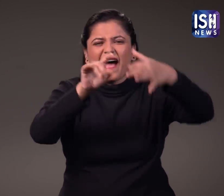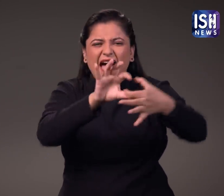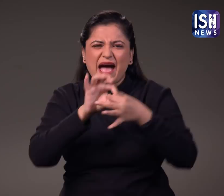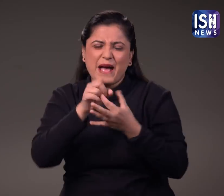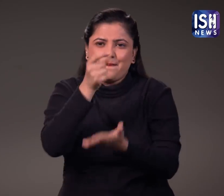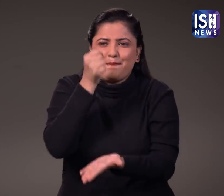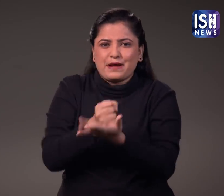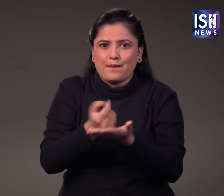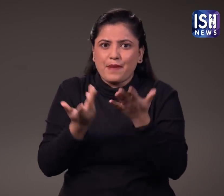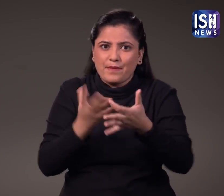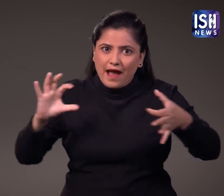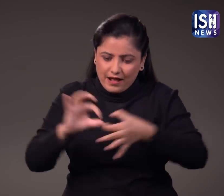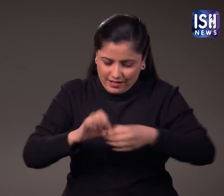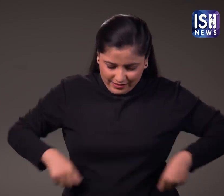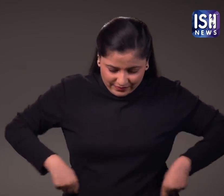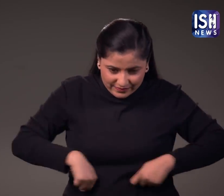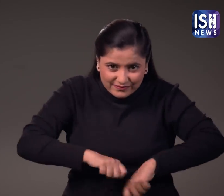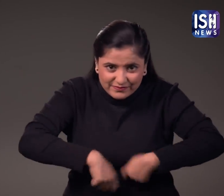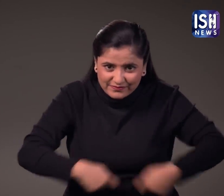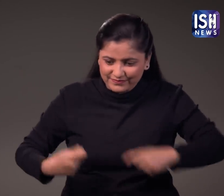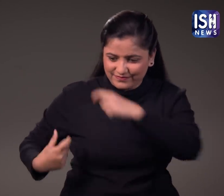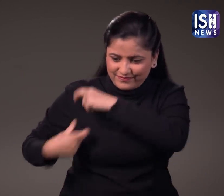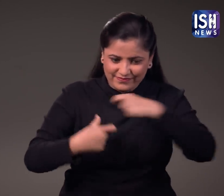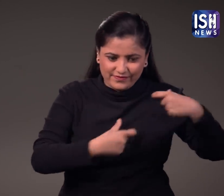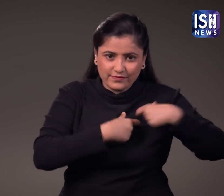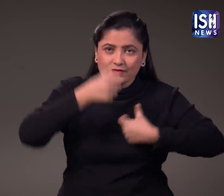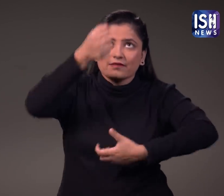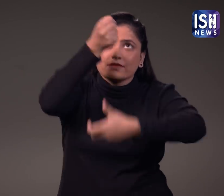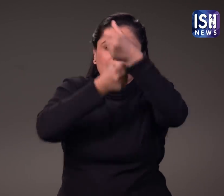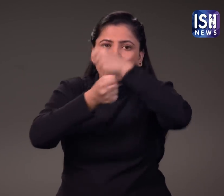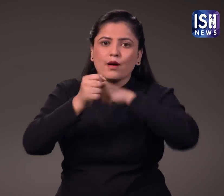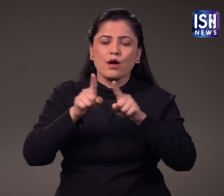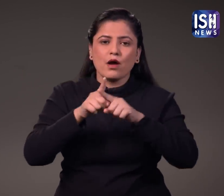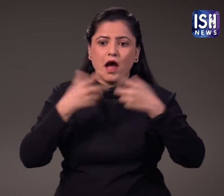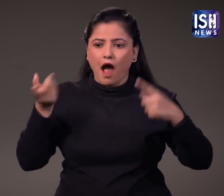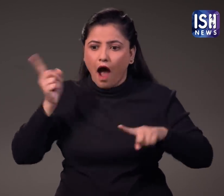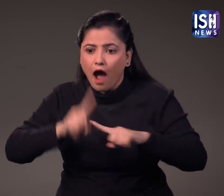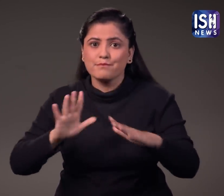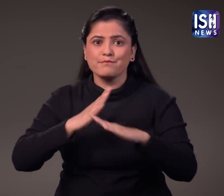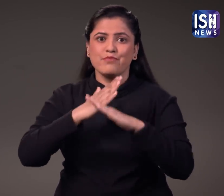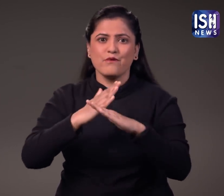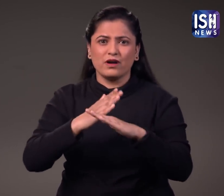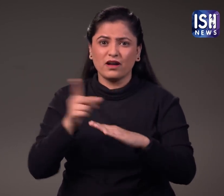People usually use safety harness and ropes to protect themselves from any injury.